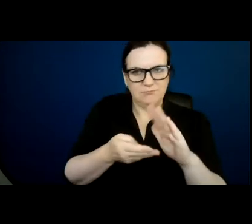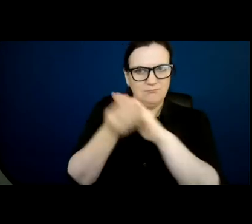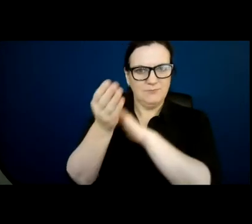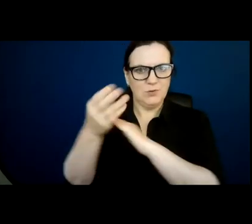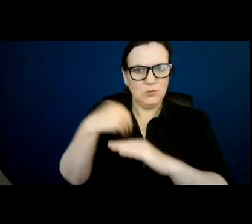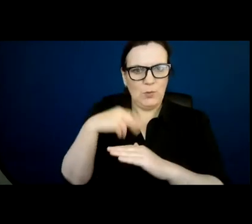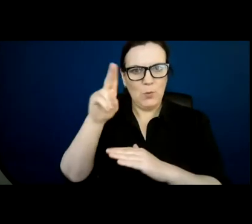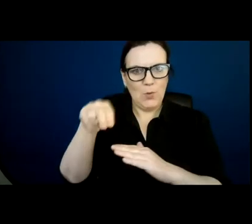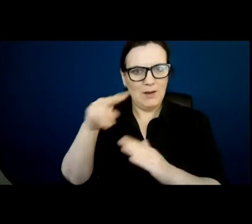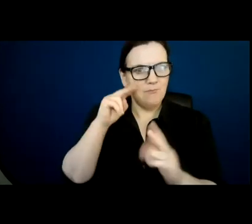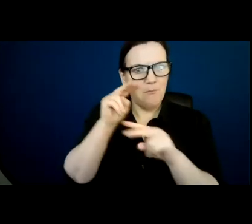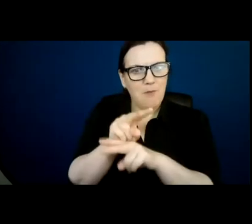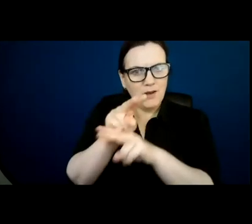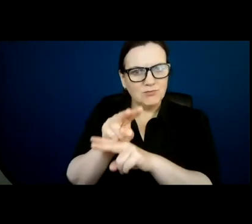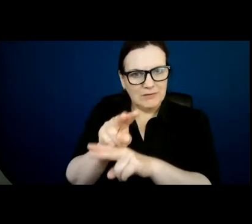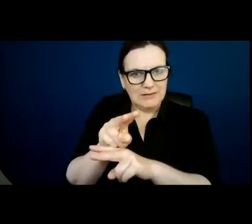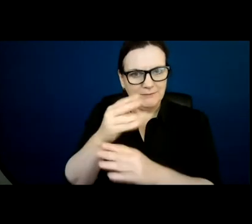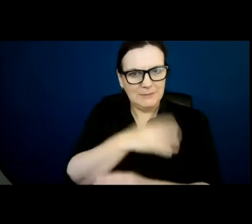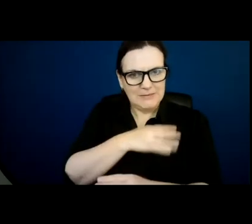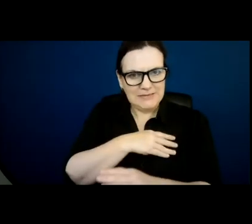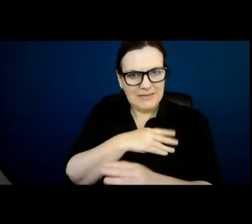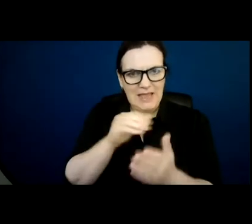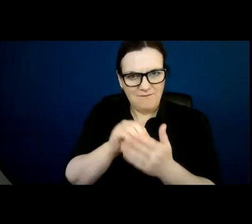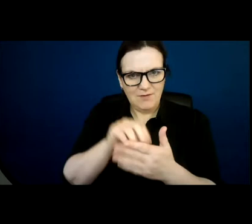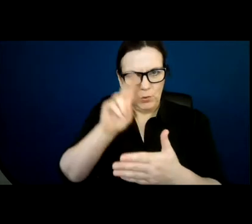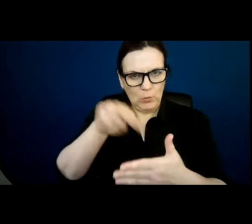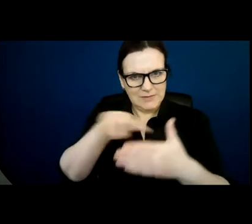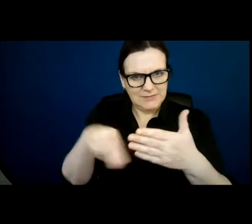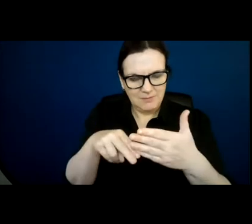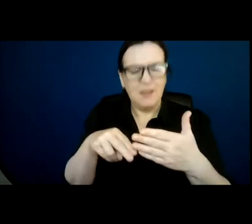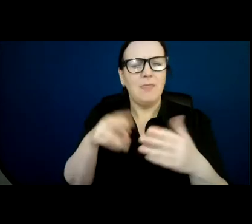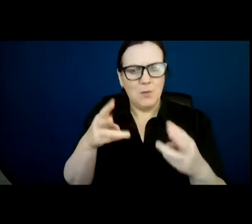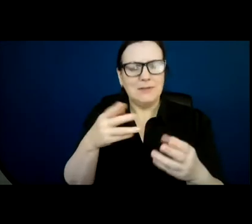and the State will then begin preparing for its interactive dialogue with that committee.